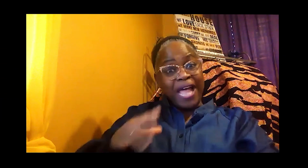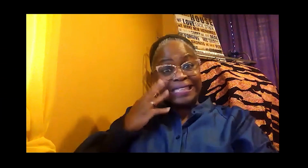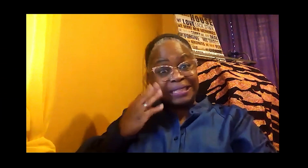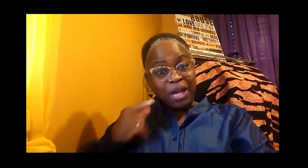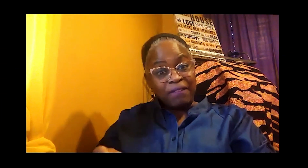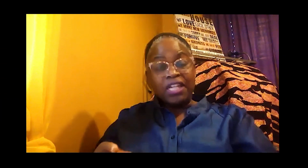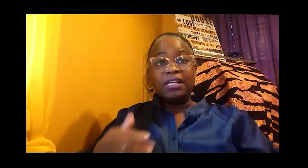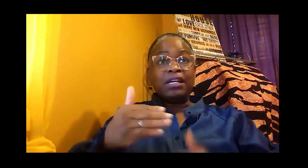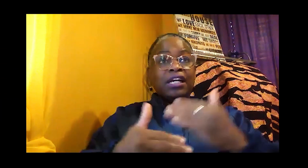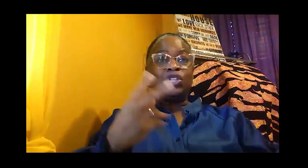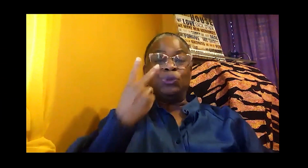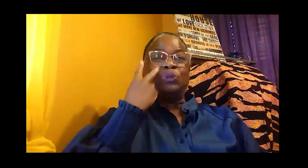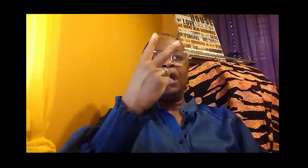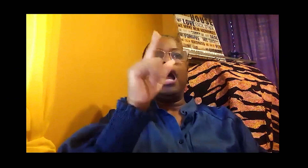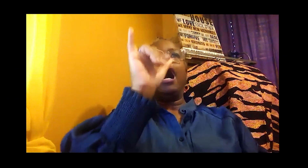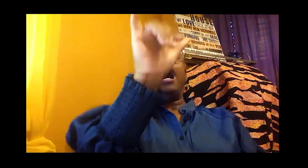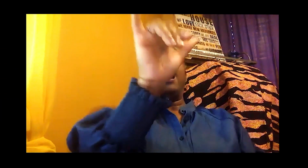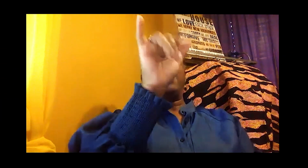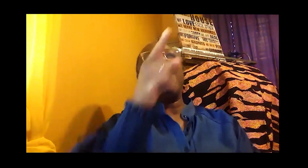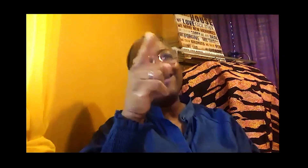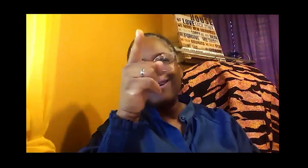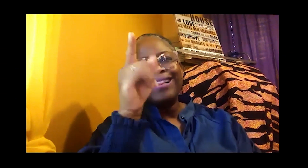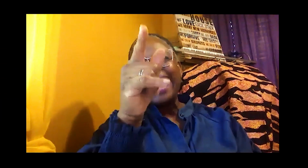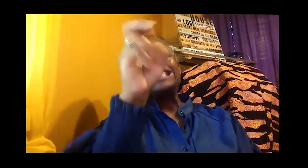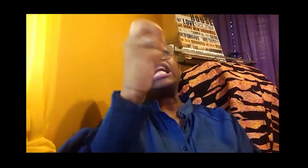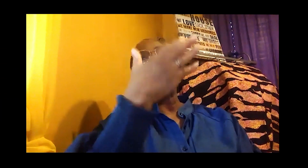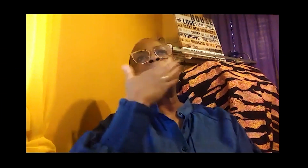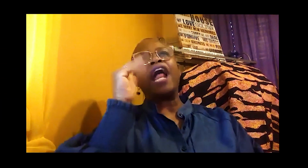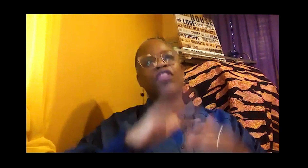Are you asking what did I learn from that experience? All right. What I noticed is